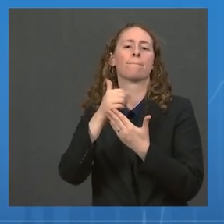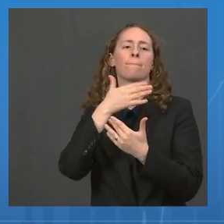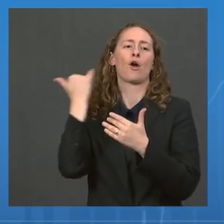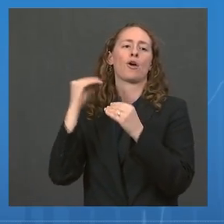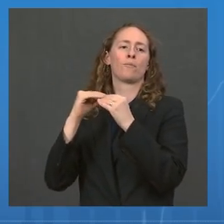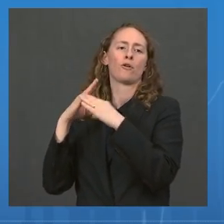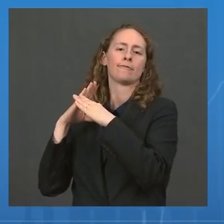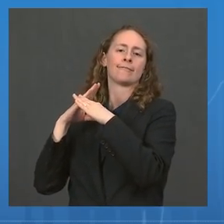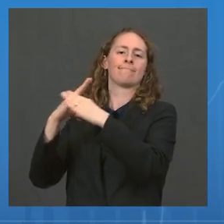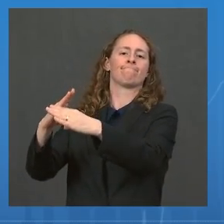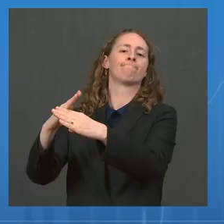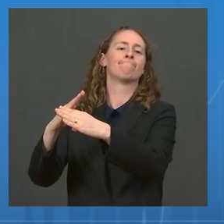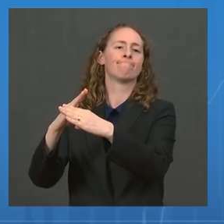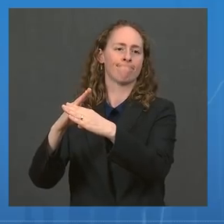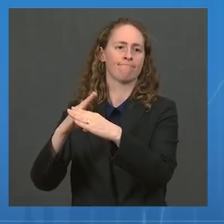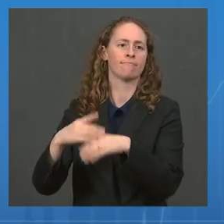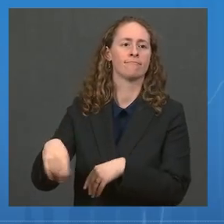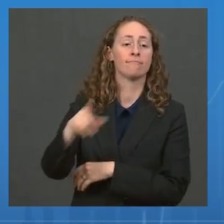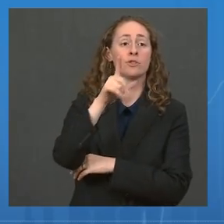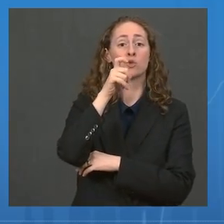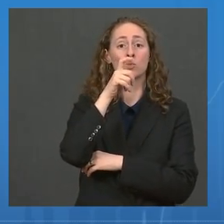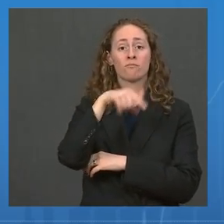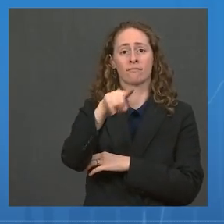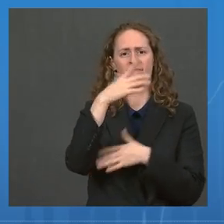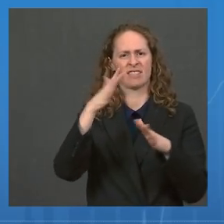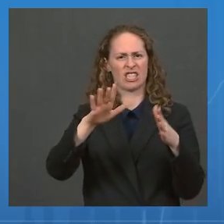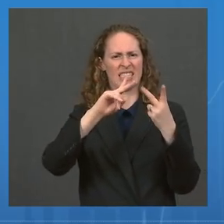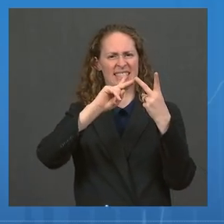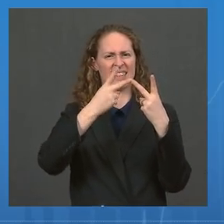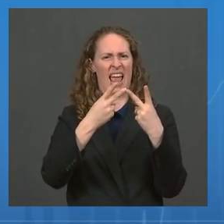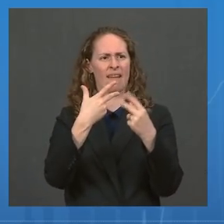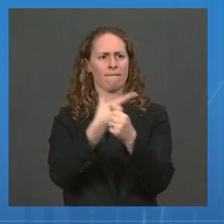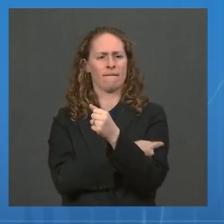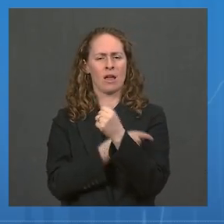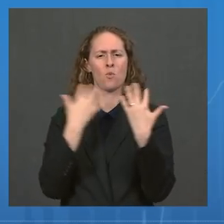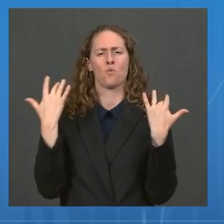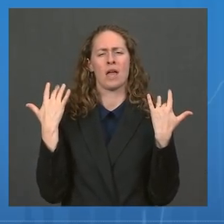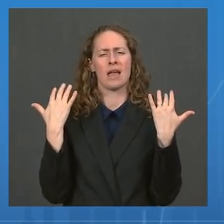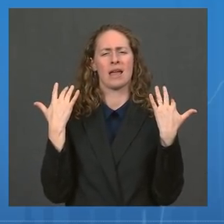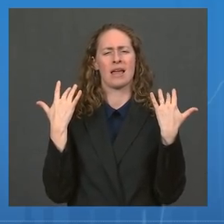who are six months past their last dose of the vaccine. This is especially important for those